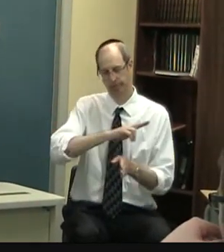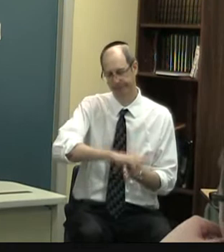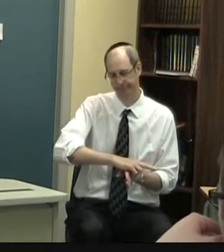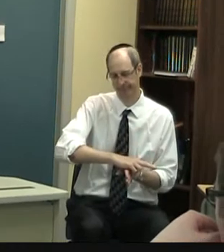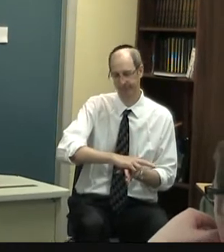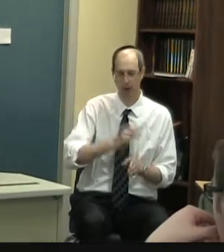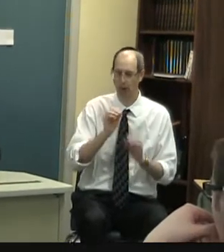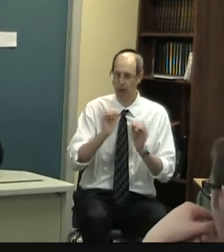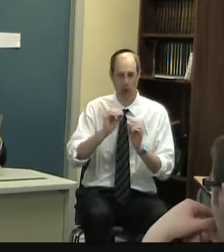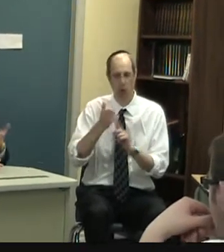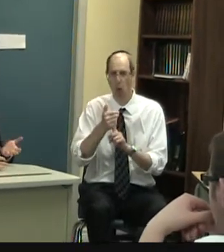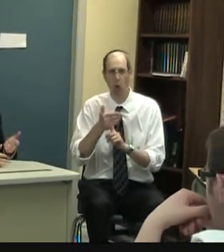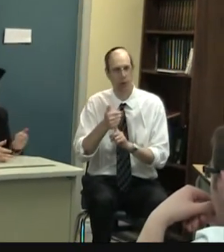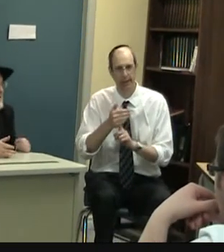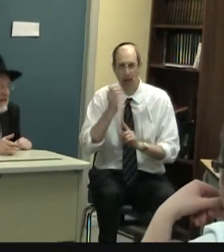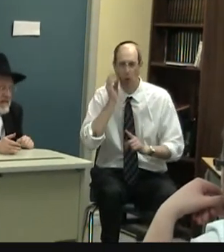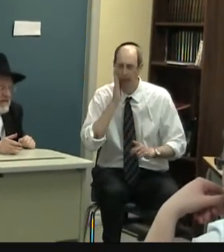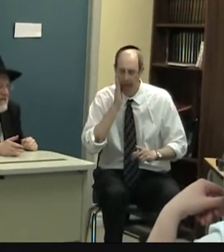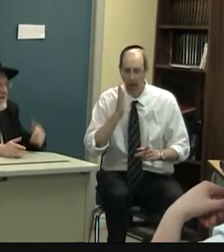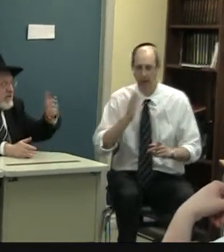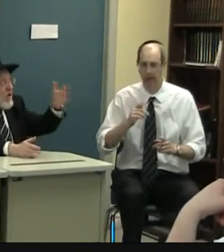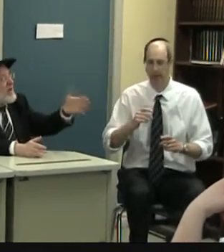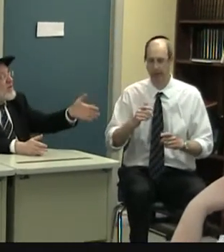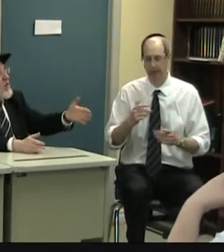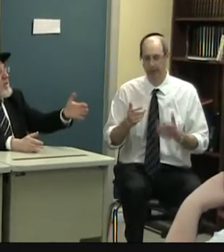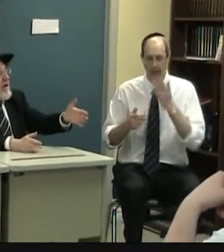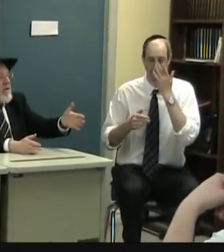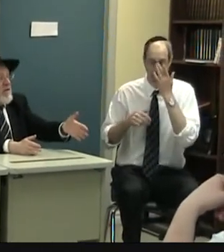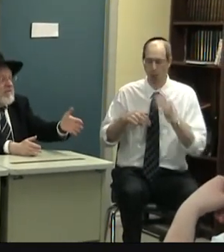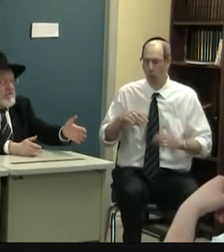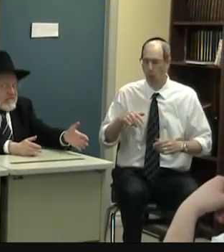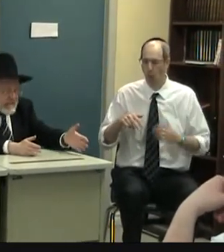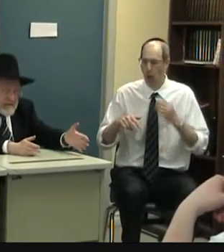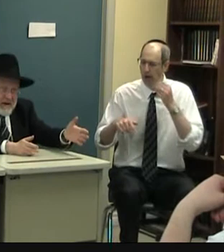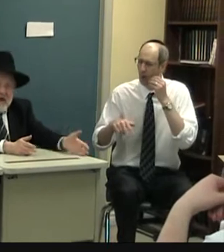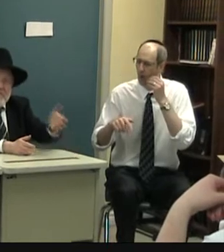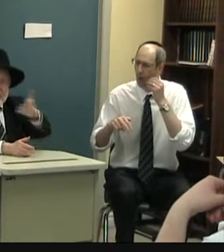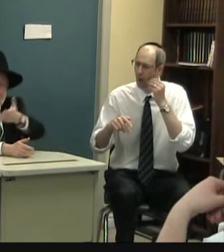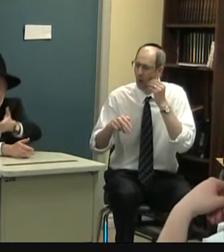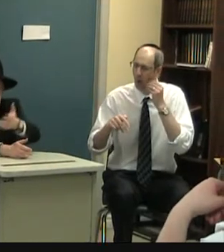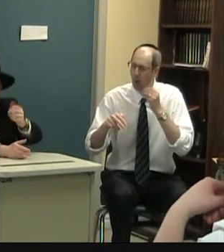But you know he has to keep body and soul together so ana's walked back home from the rebel ass back to this village